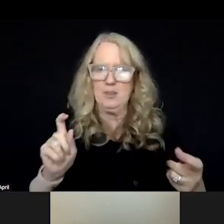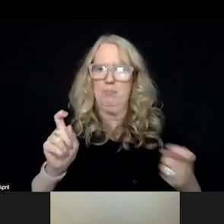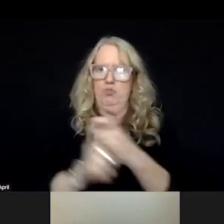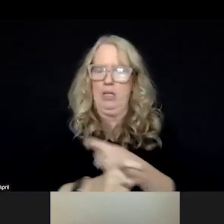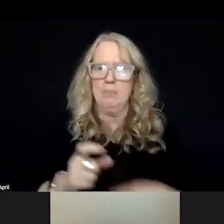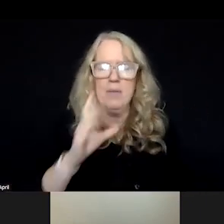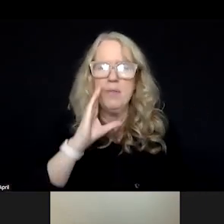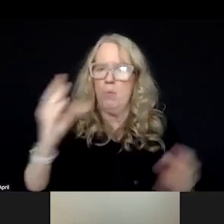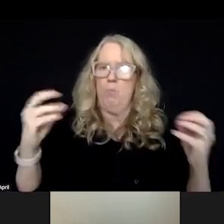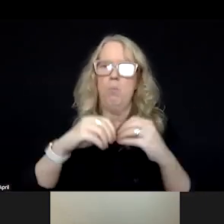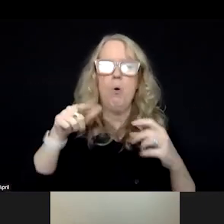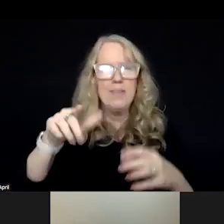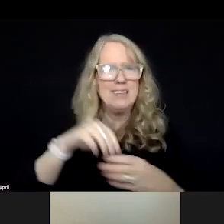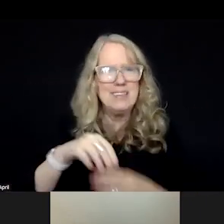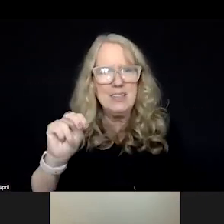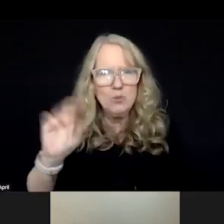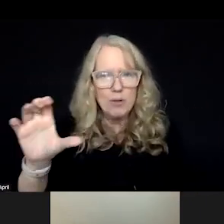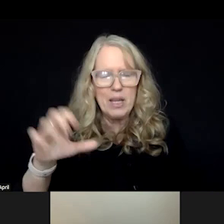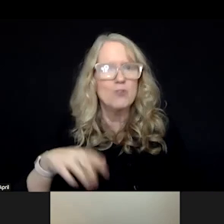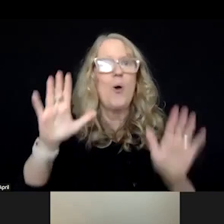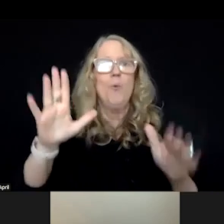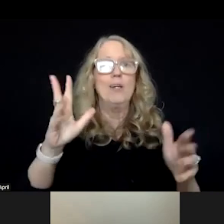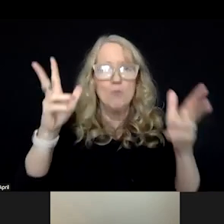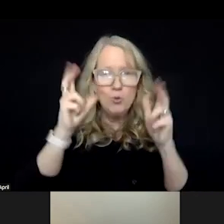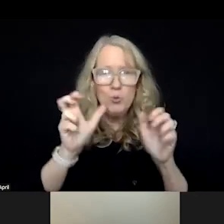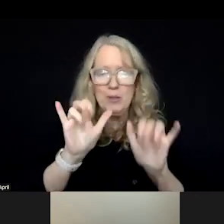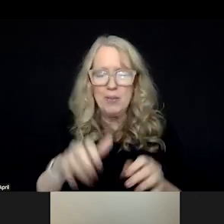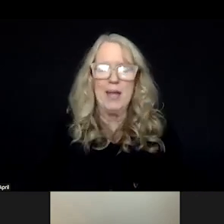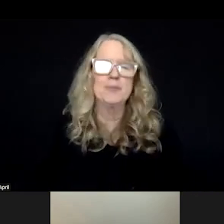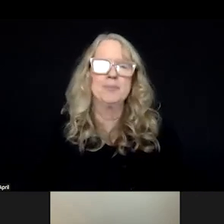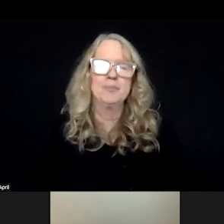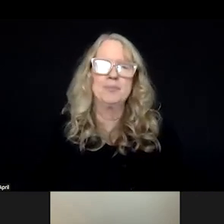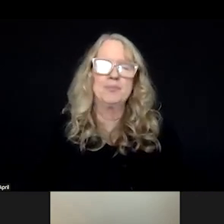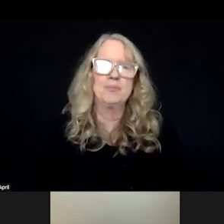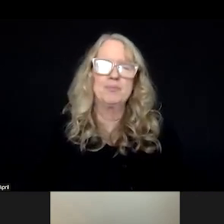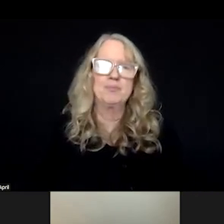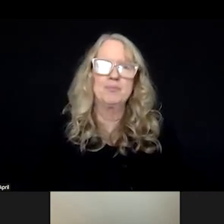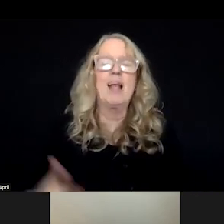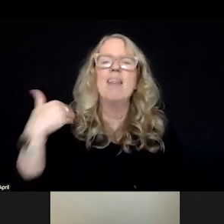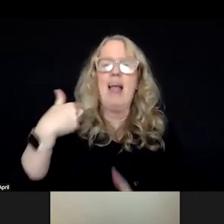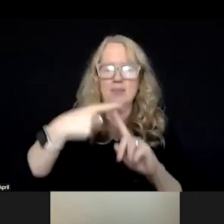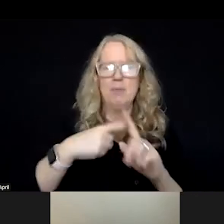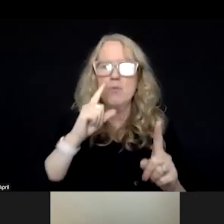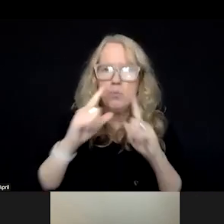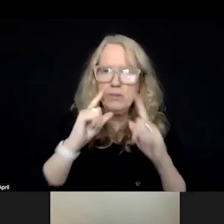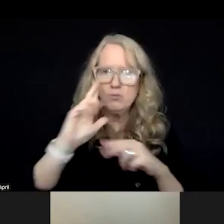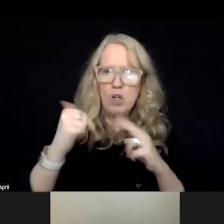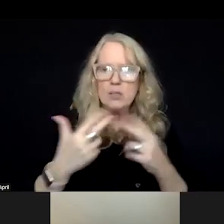TOWARDS IN NORTH CAROLINA. WANTED TO STATE THAT. LAST YEAR WE TALKED ABOUT ENGAGING MEDICAID